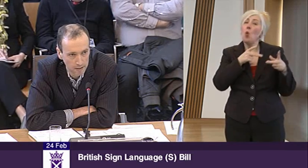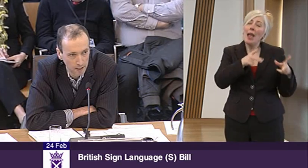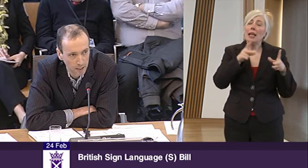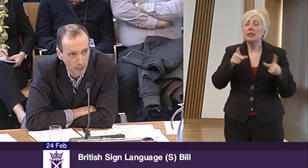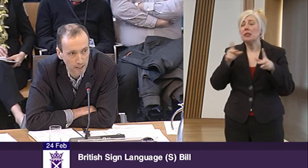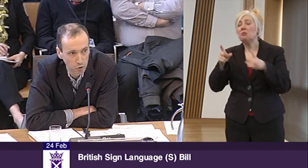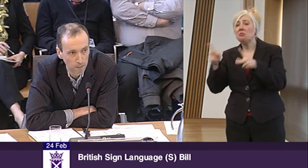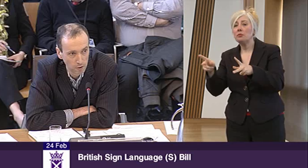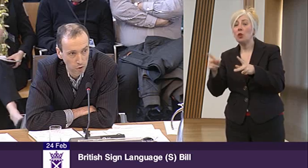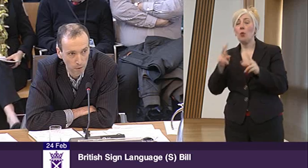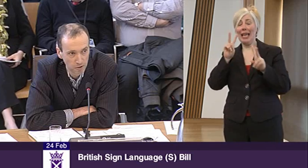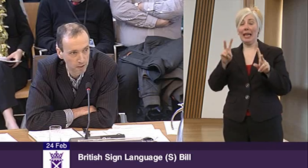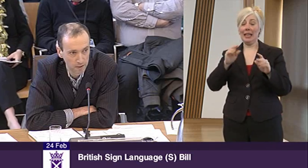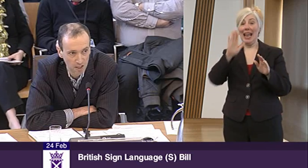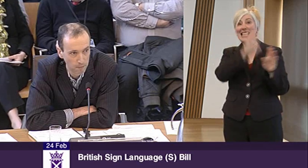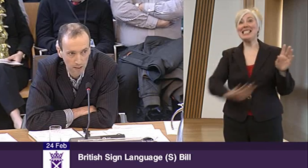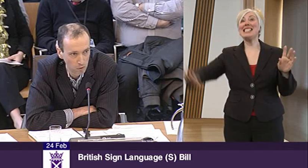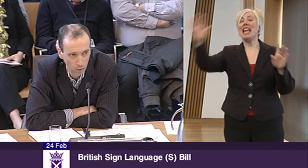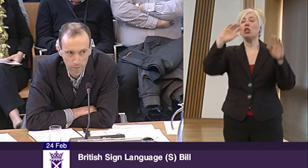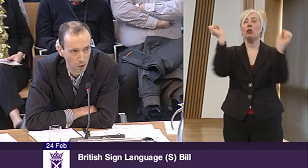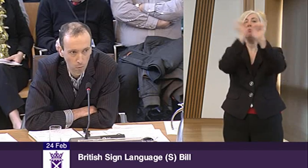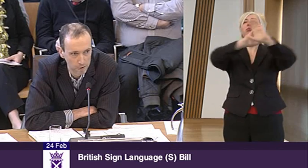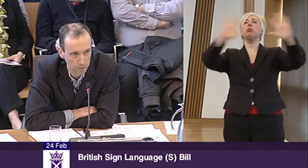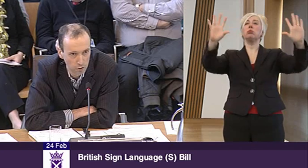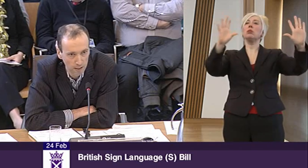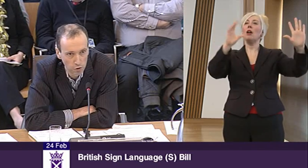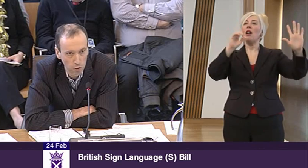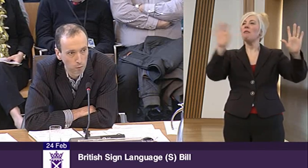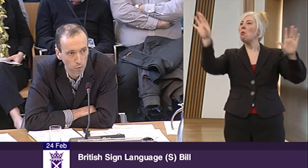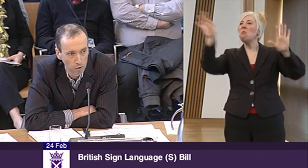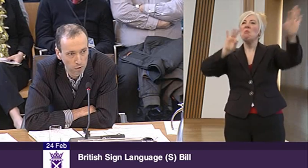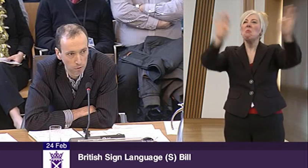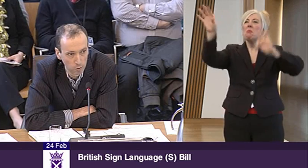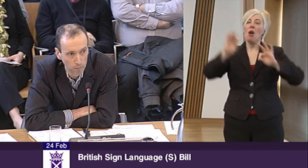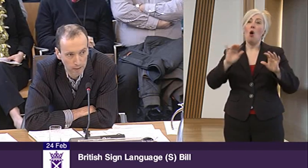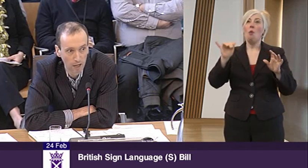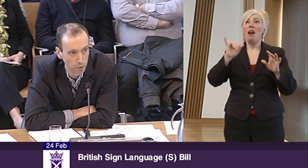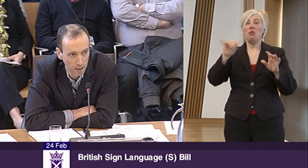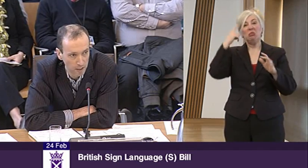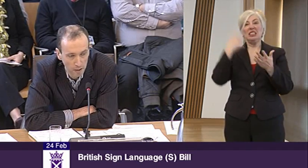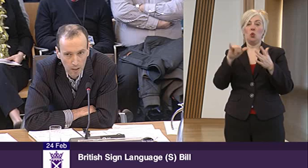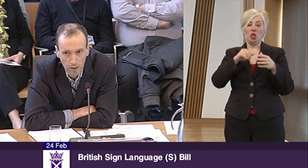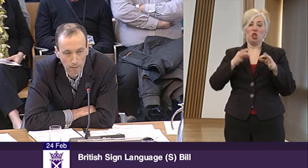There are ways of getting a national picture of certain aspects of whatever strategy is